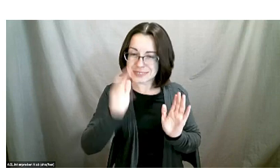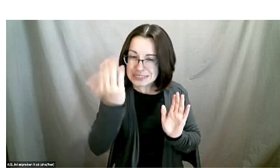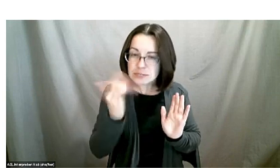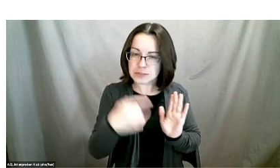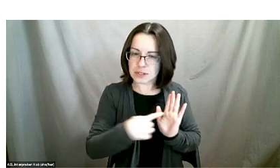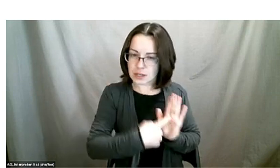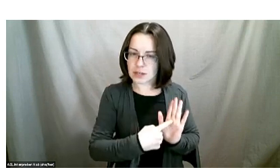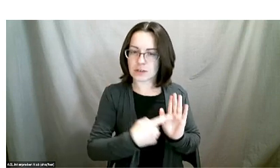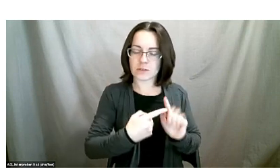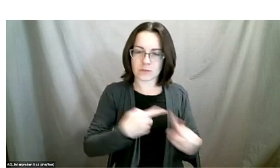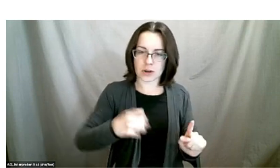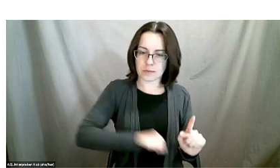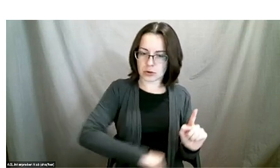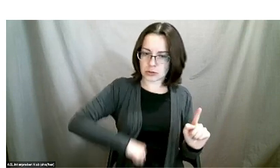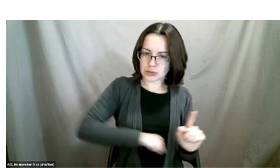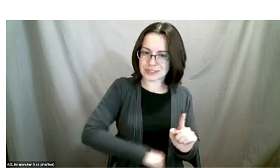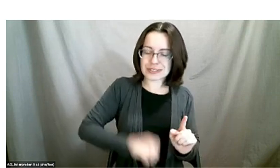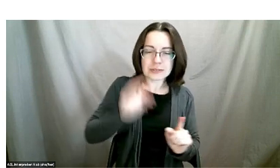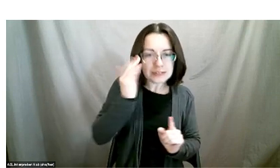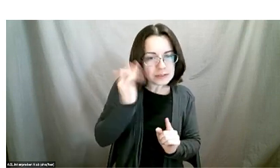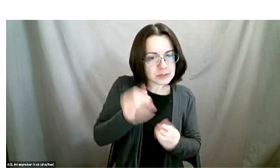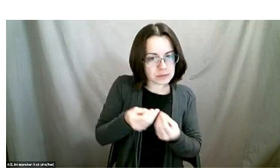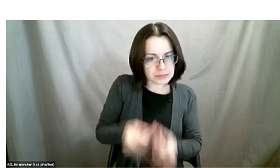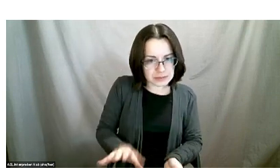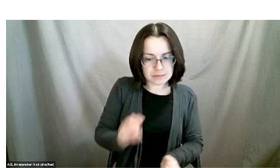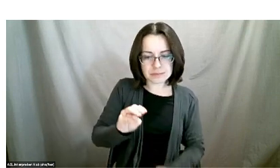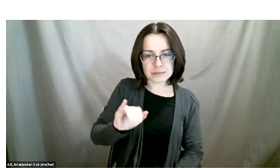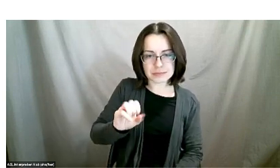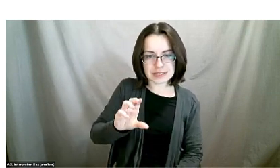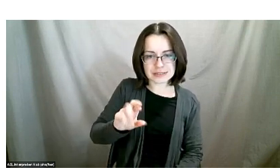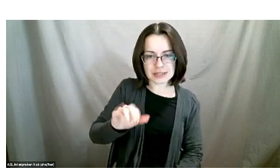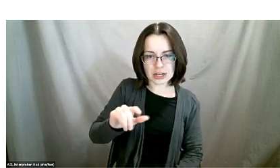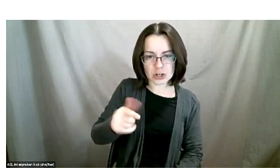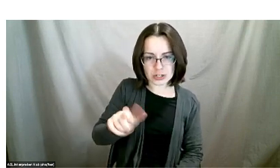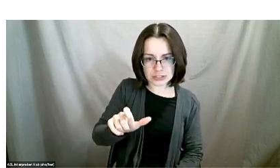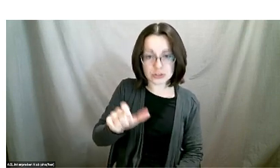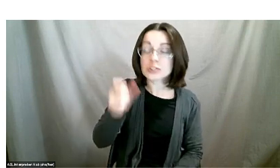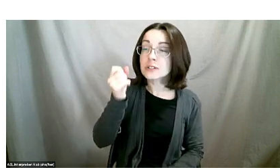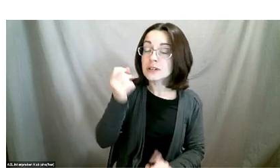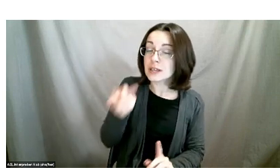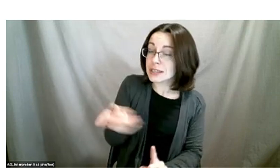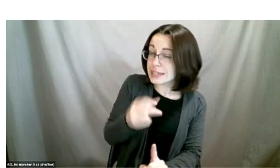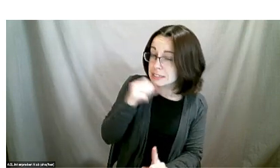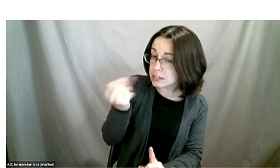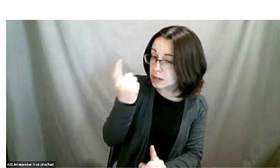people will understand the term miscarriage. They did not. They did not know what this term. They did not understand